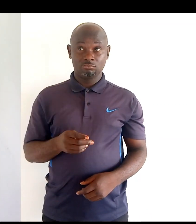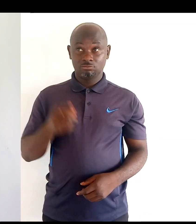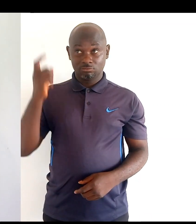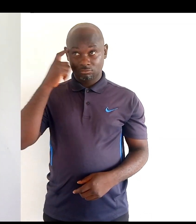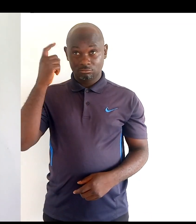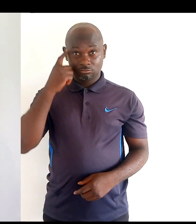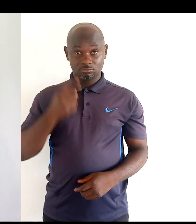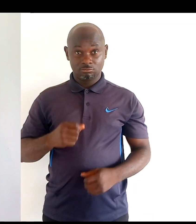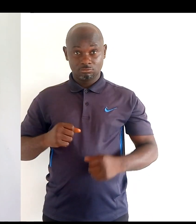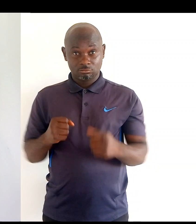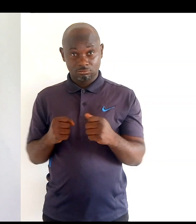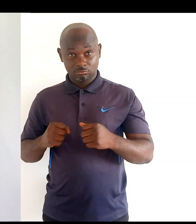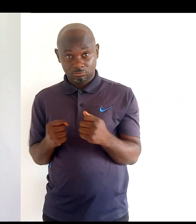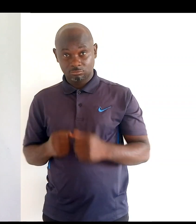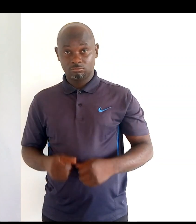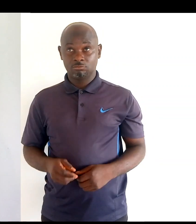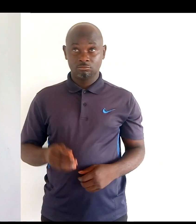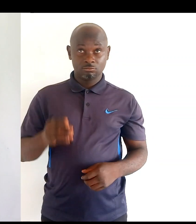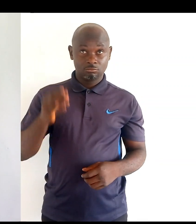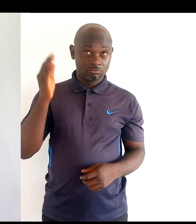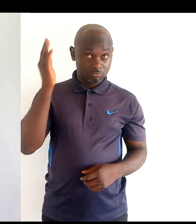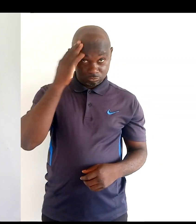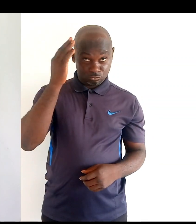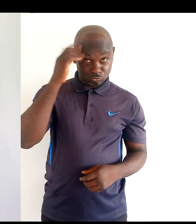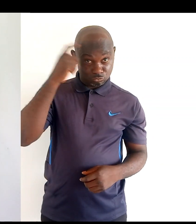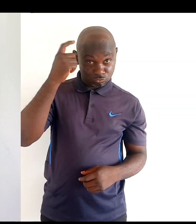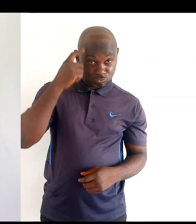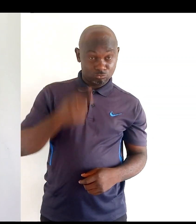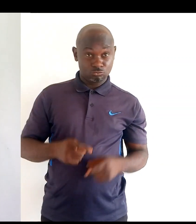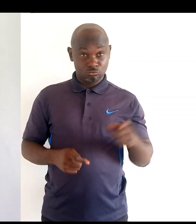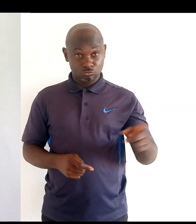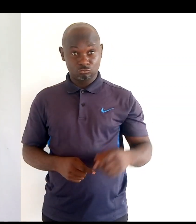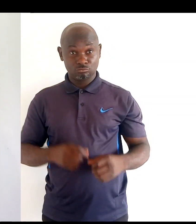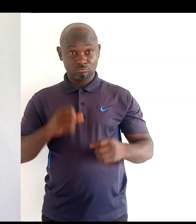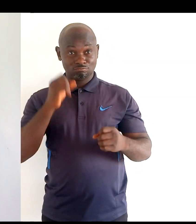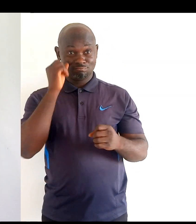indigenous African sign languages in the environments of multilingualism.